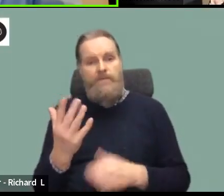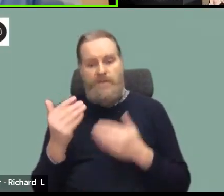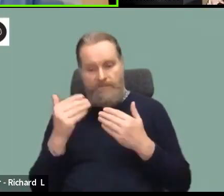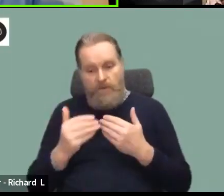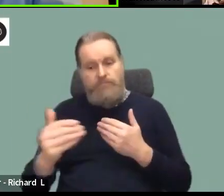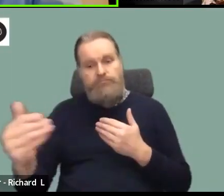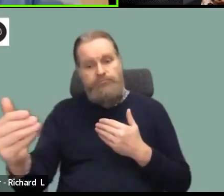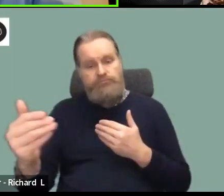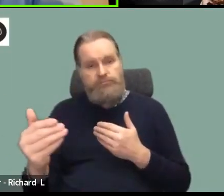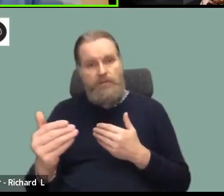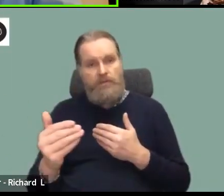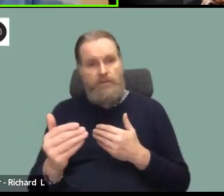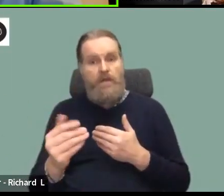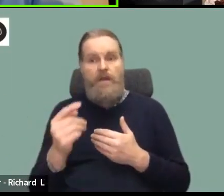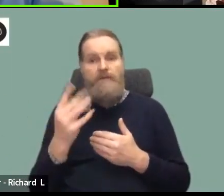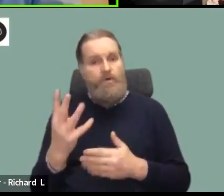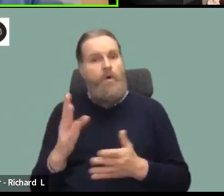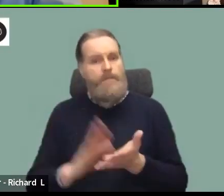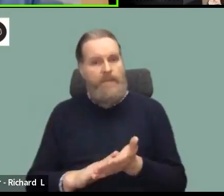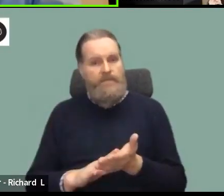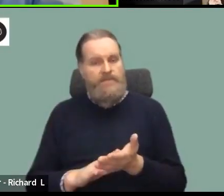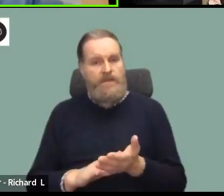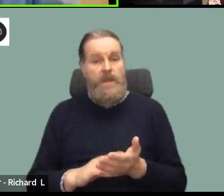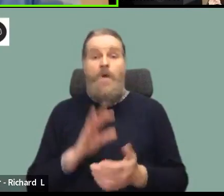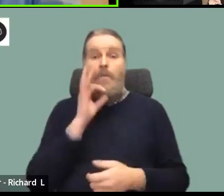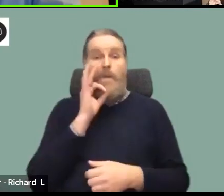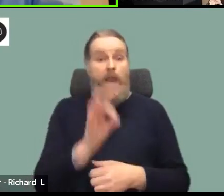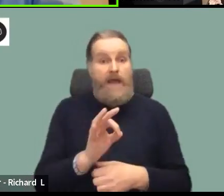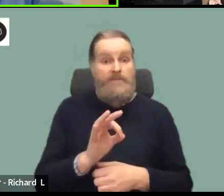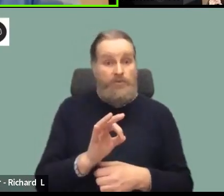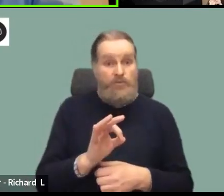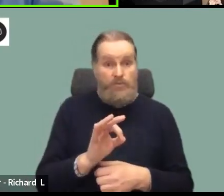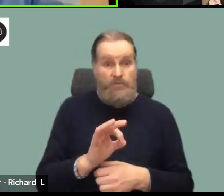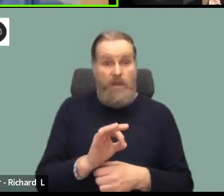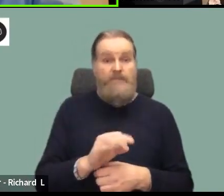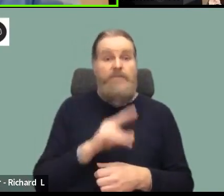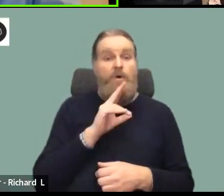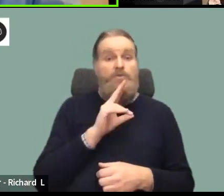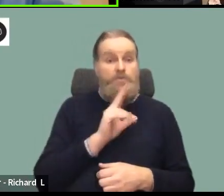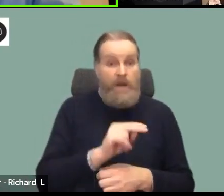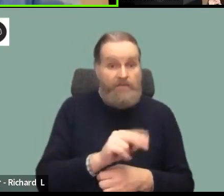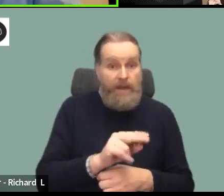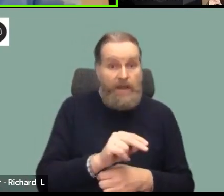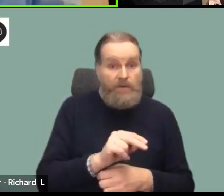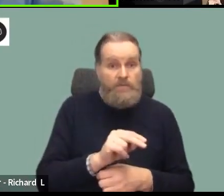So in real terms figures were in real terms figures were asking people for 12. quid or 20 quid quid or 20 quid over a few quid or 20 quid over a four